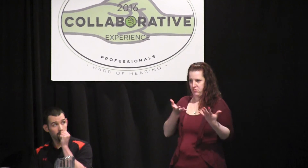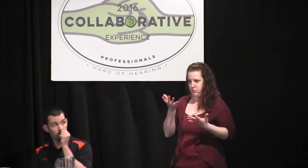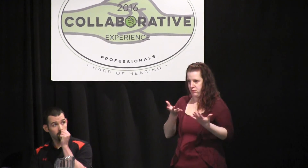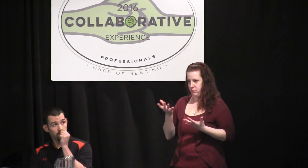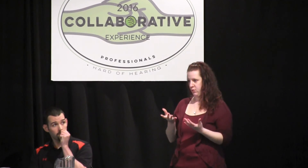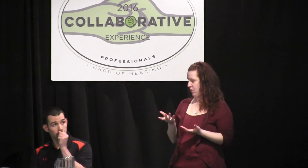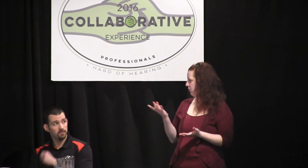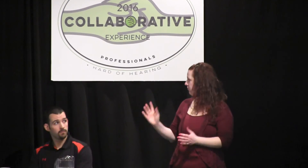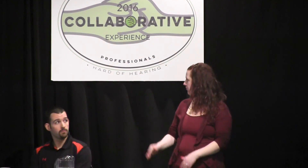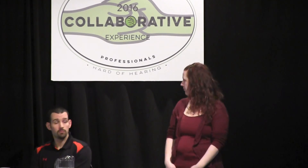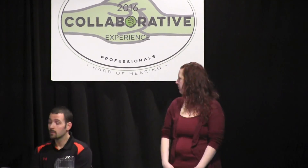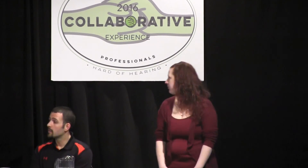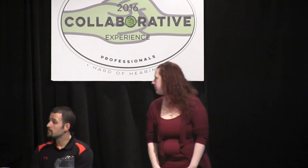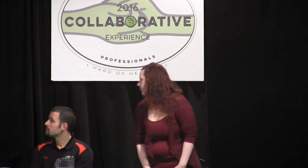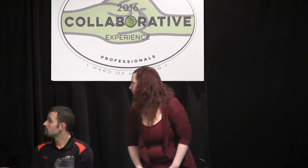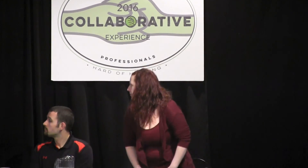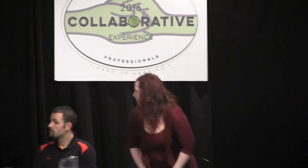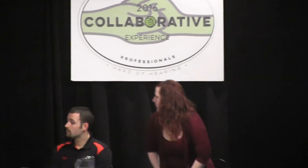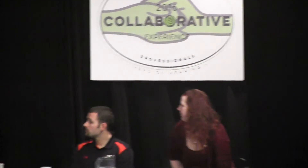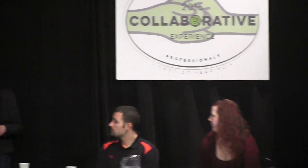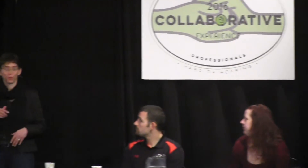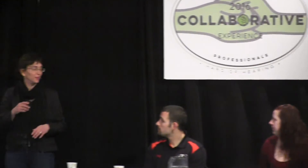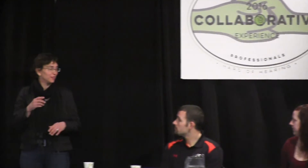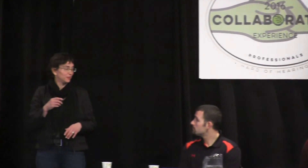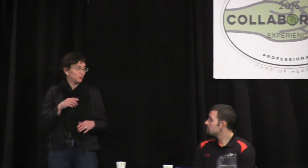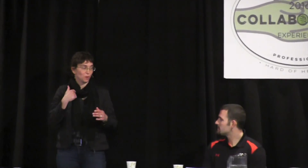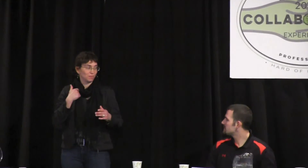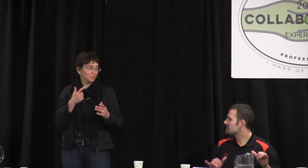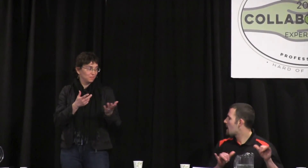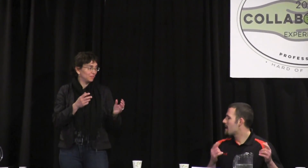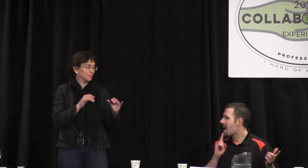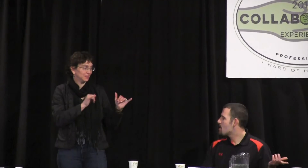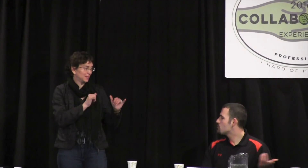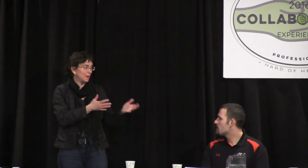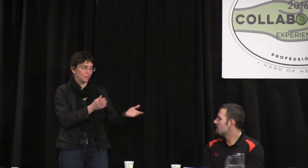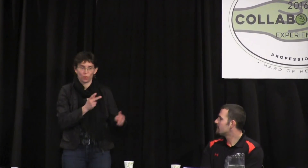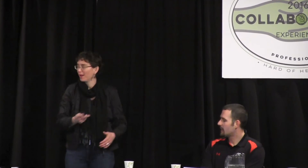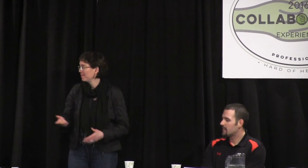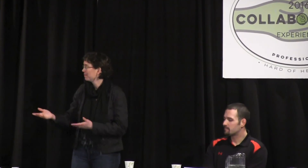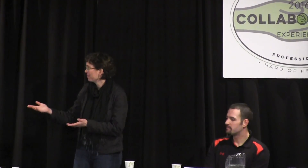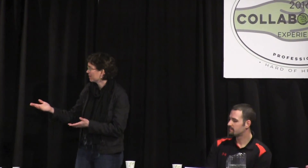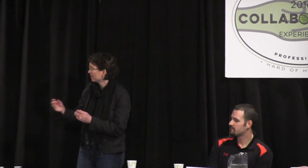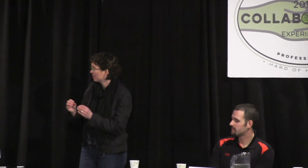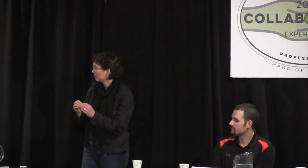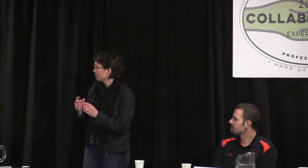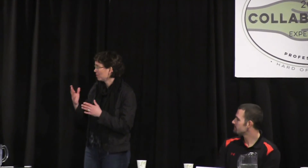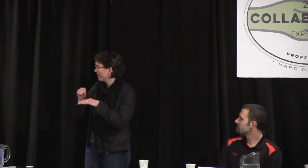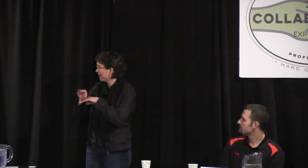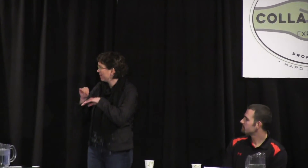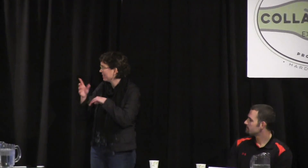Elise: Right, thank you very much. This is Kyle. Yeah, I totally agree.